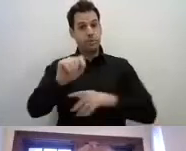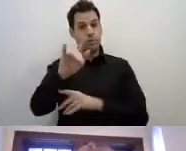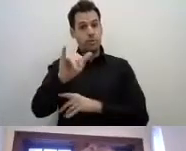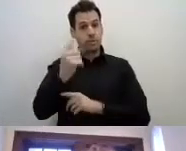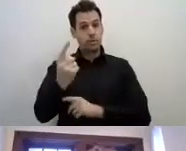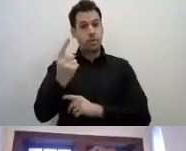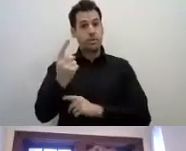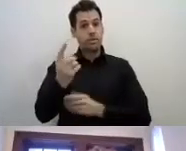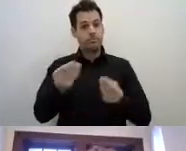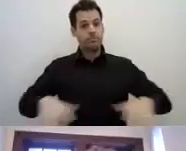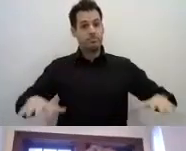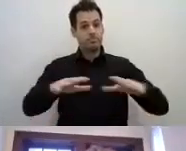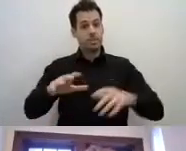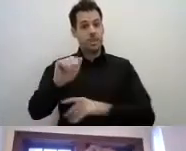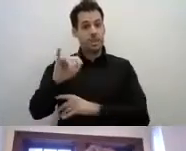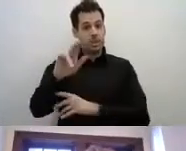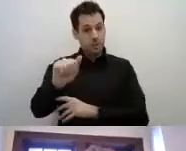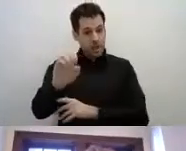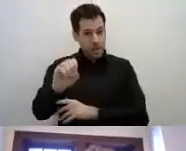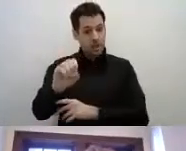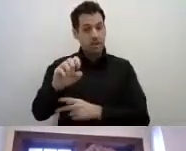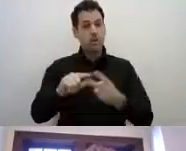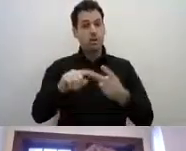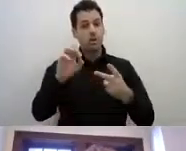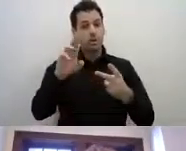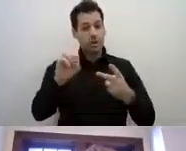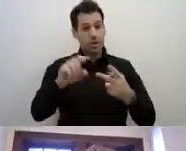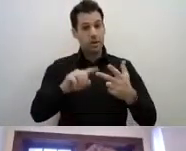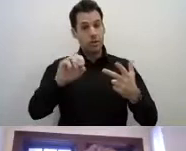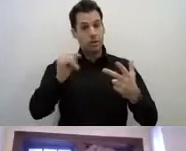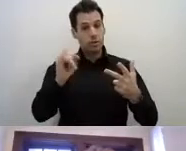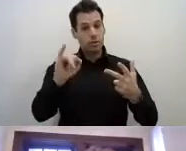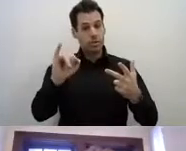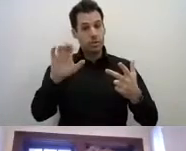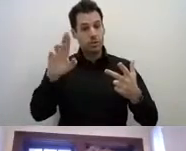the traditional land of the anishinabe cree ojikri dakota and denny peoples and on the